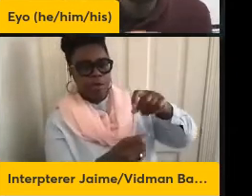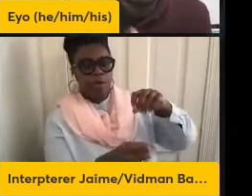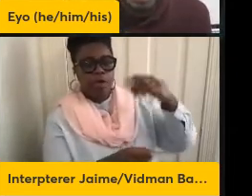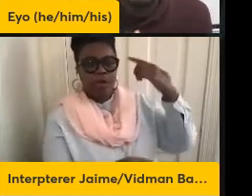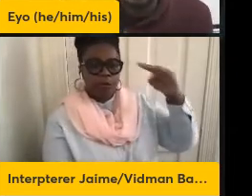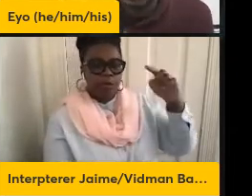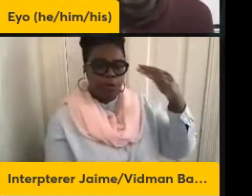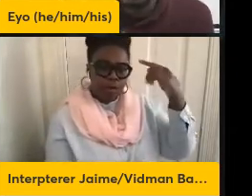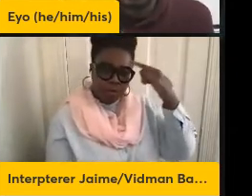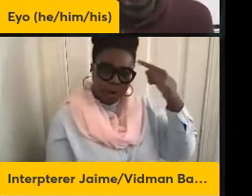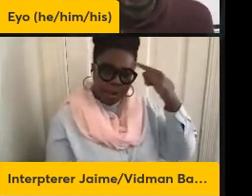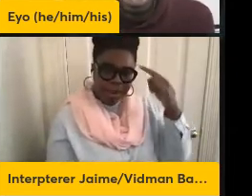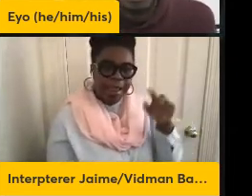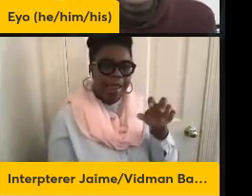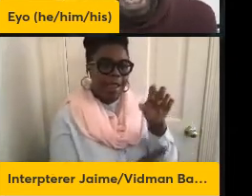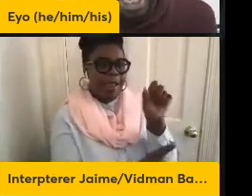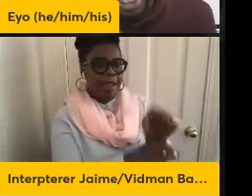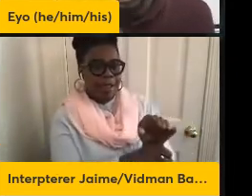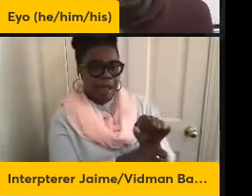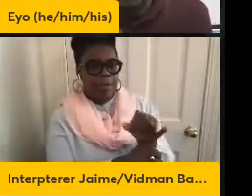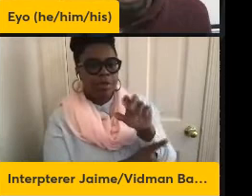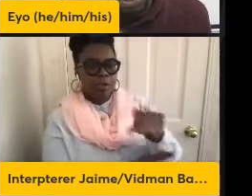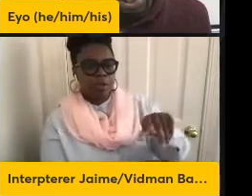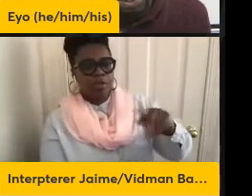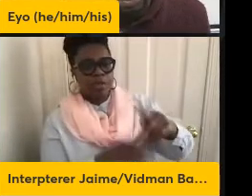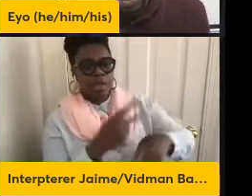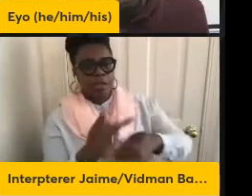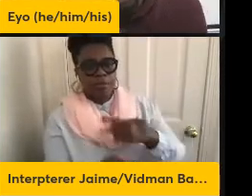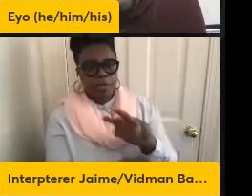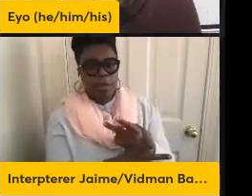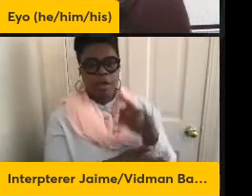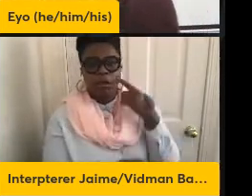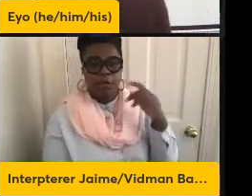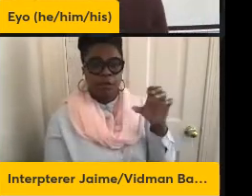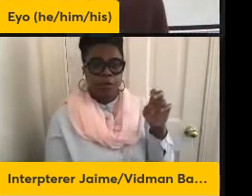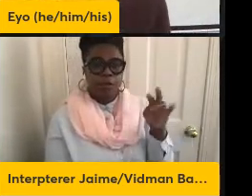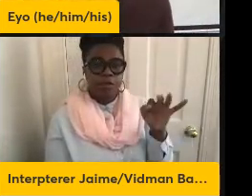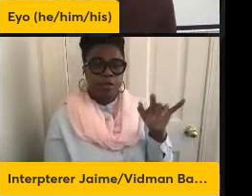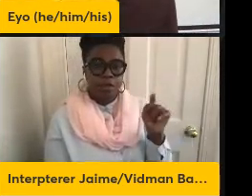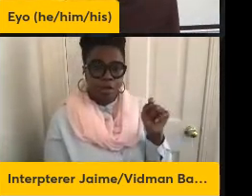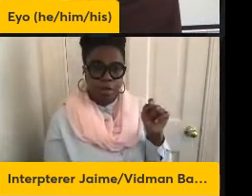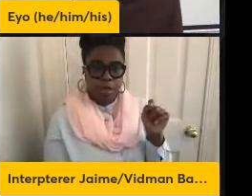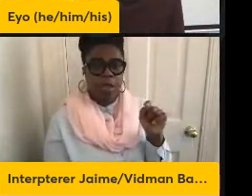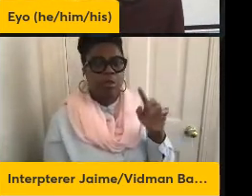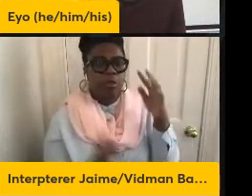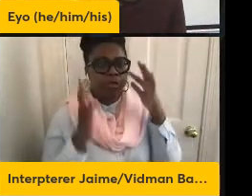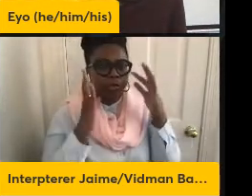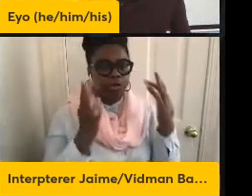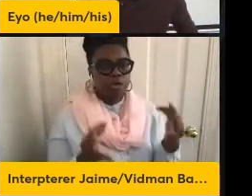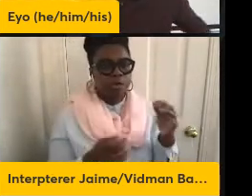can recapture those phenotypes. In terms of the circuits, we would like to determine the specific circuit dysfunction in